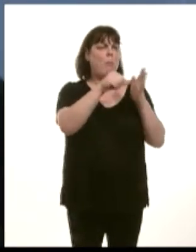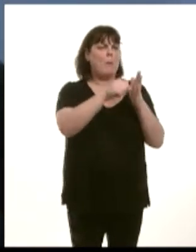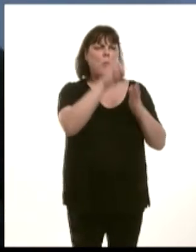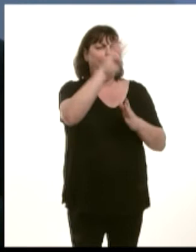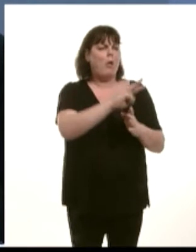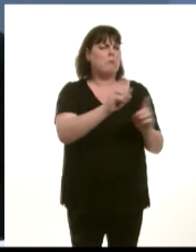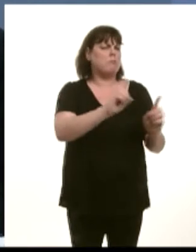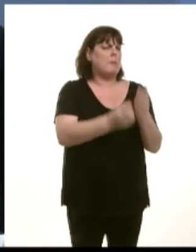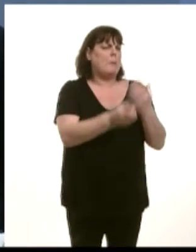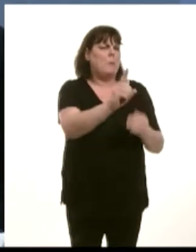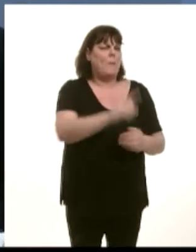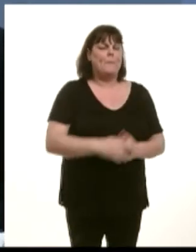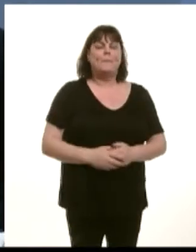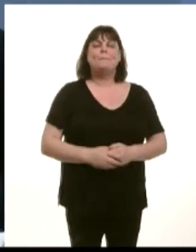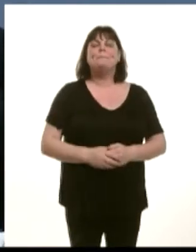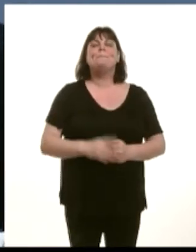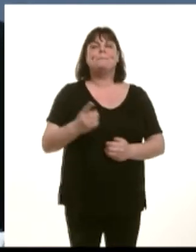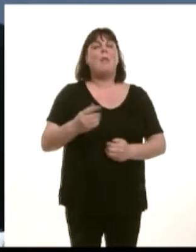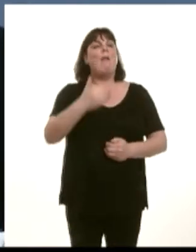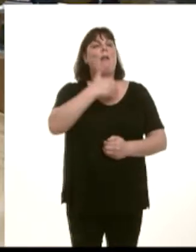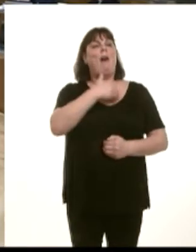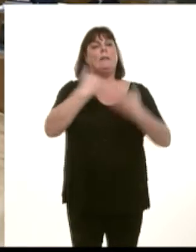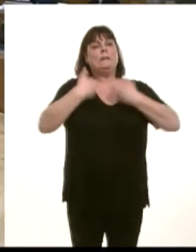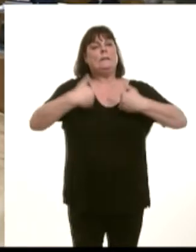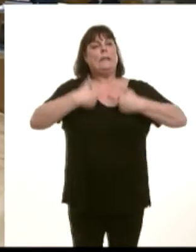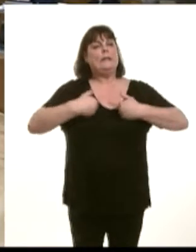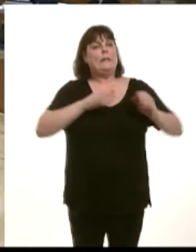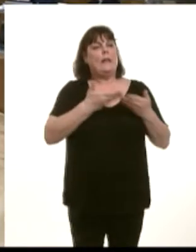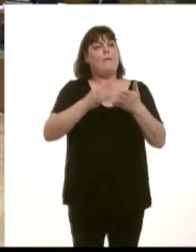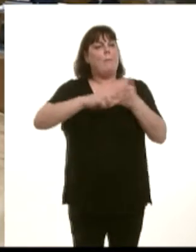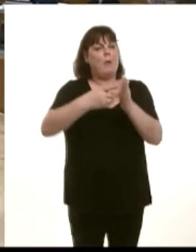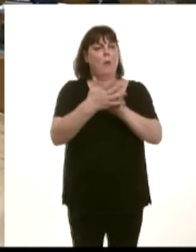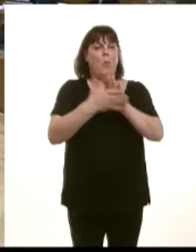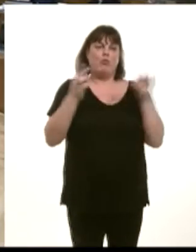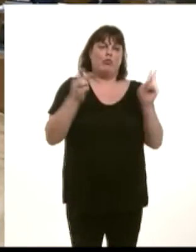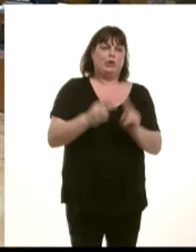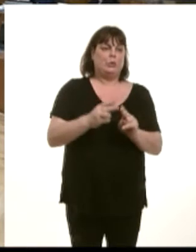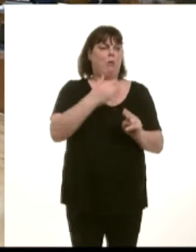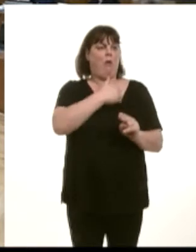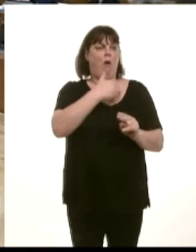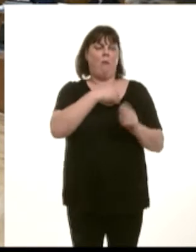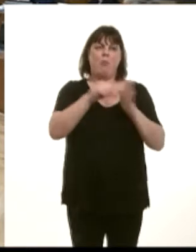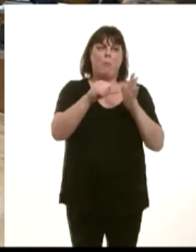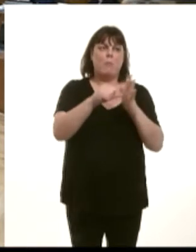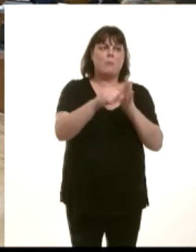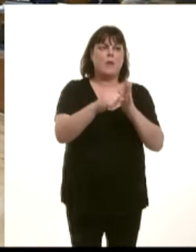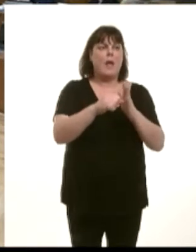The heart disease delivery plan sets out action to prevent heart disease and to provide patients with timely access to high-quality care.